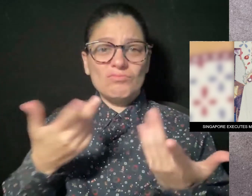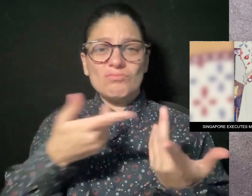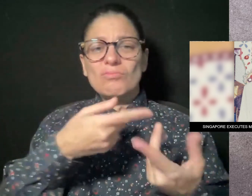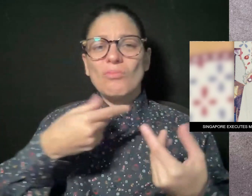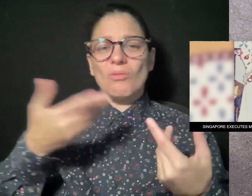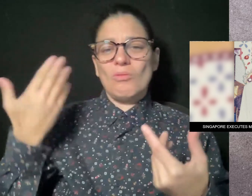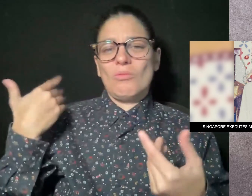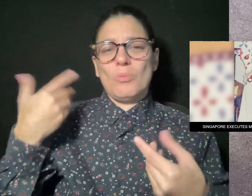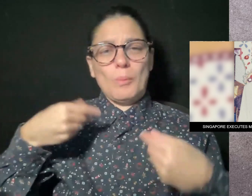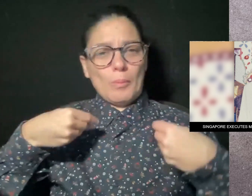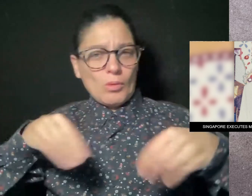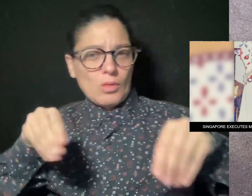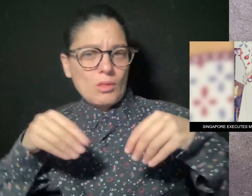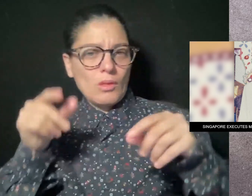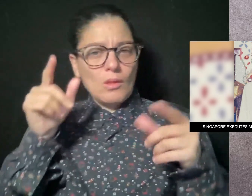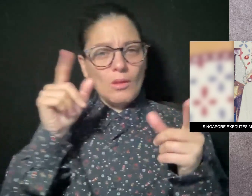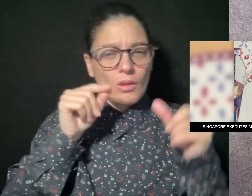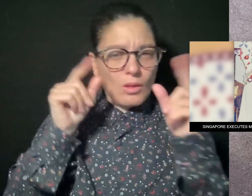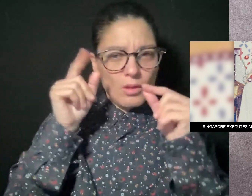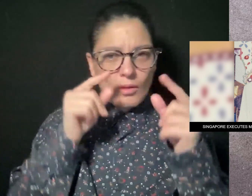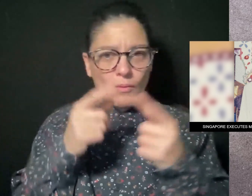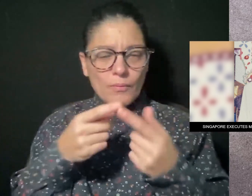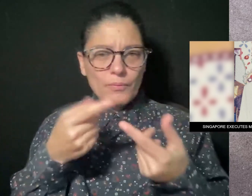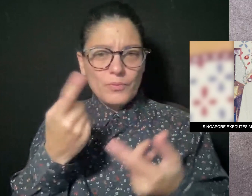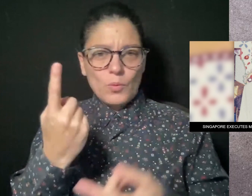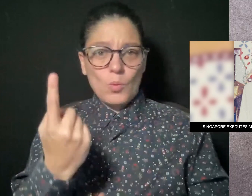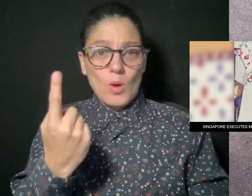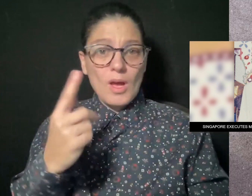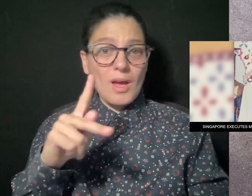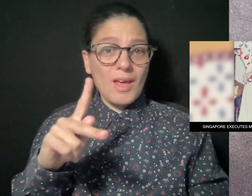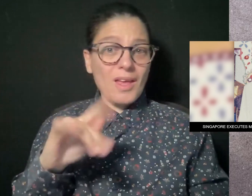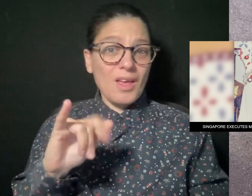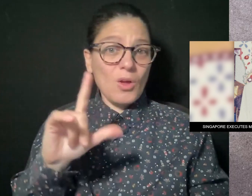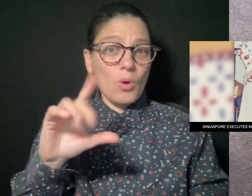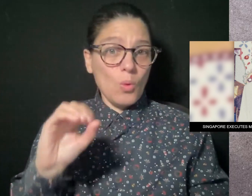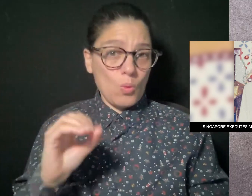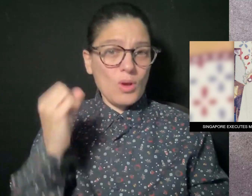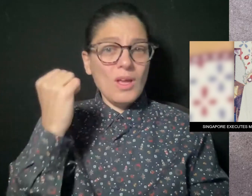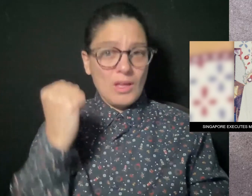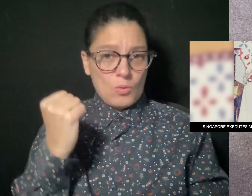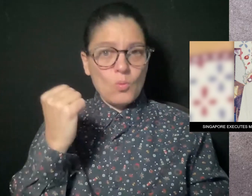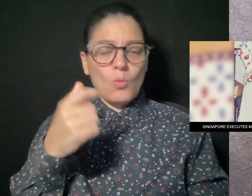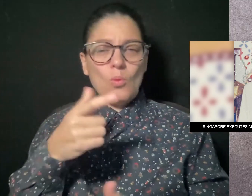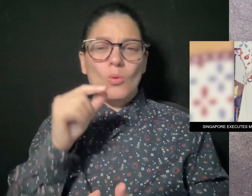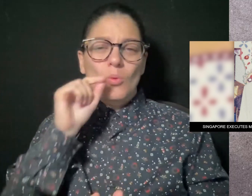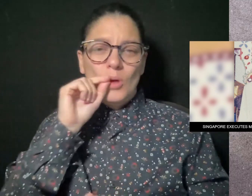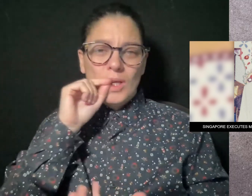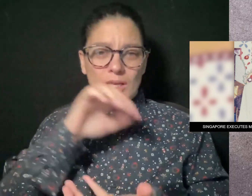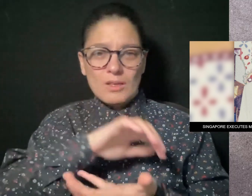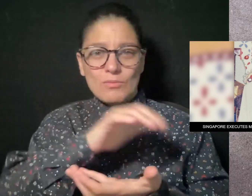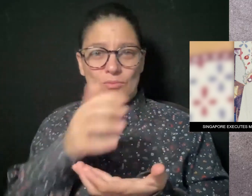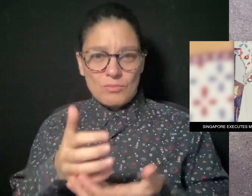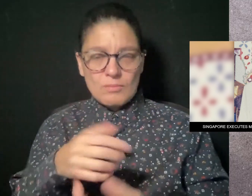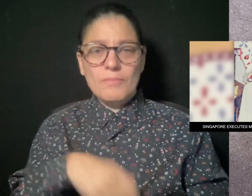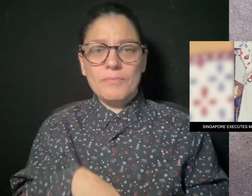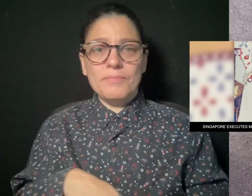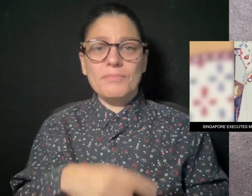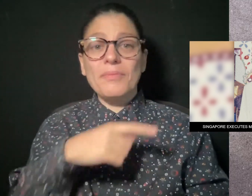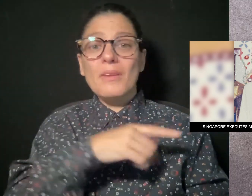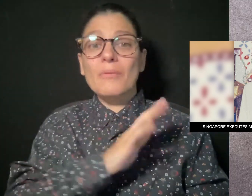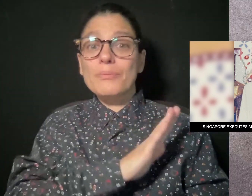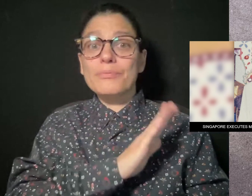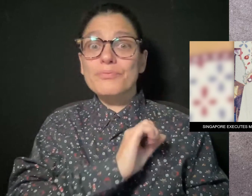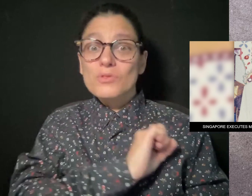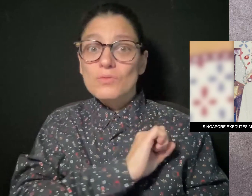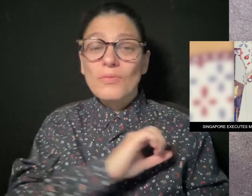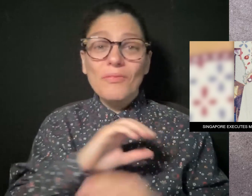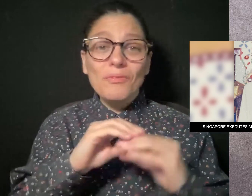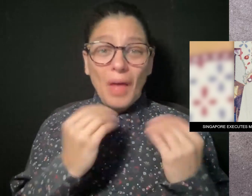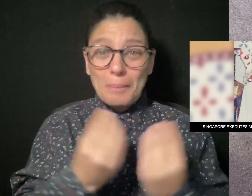of attempting to traffic about 2 pounds of cannabis that's according to the man's family